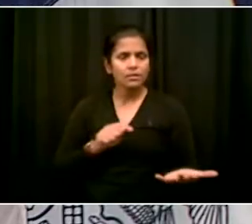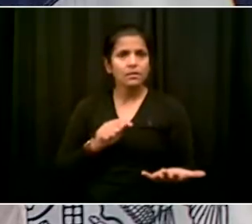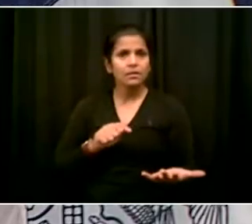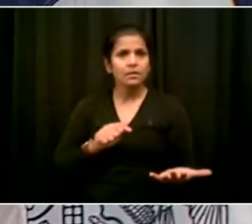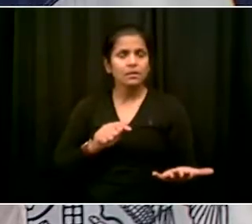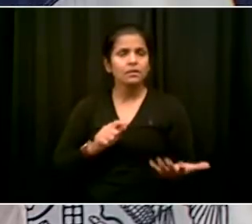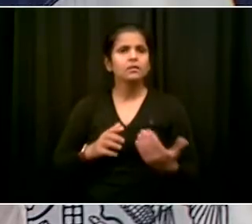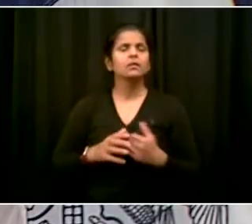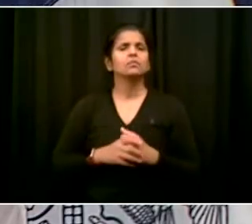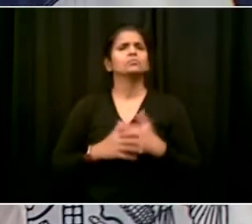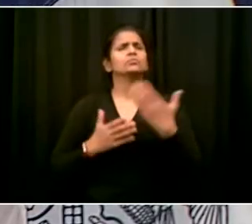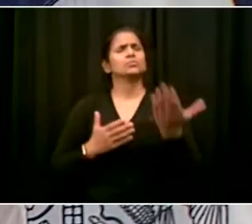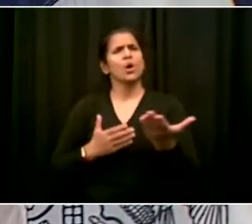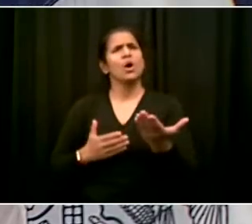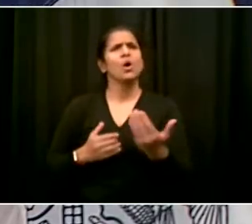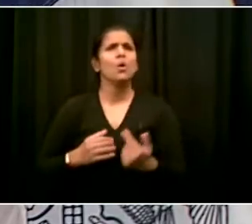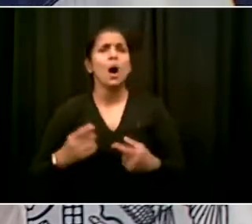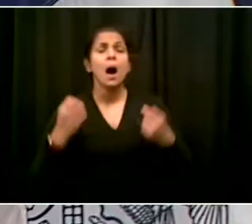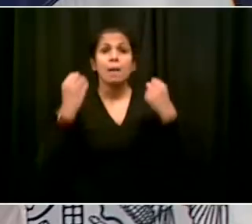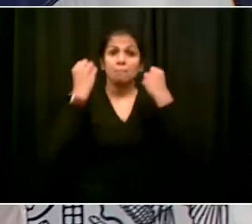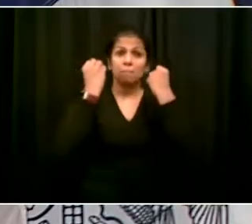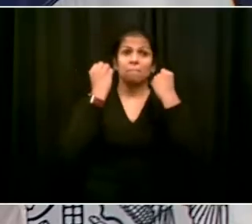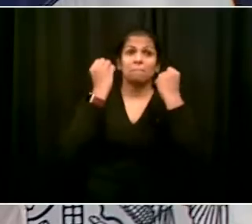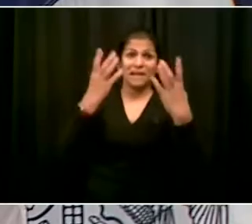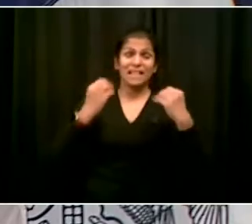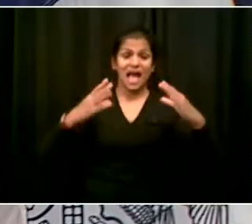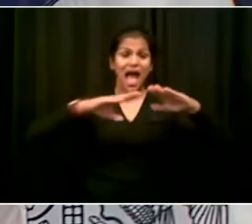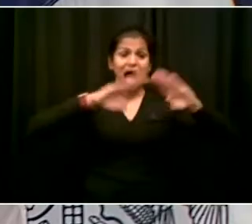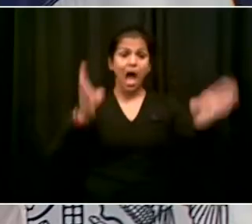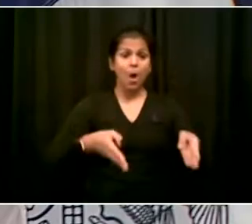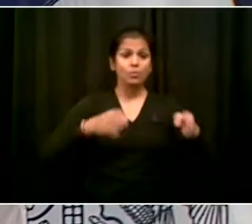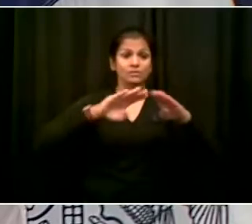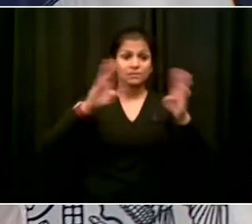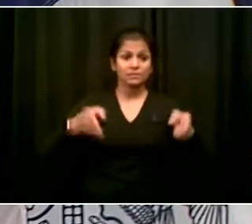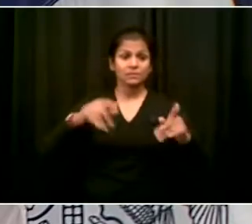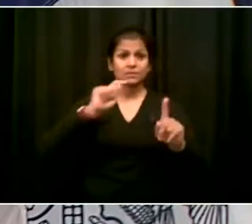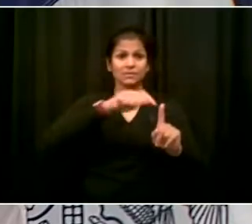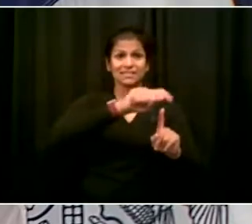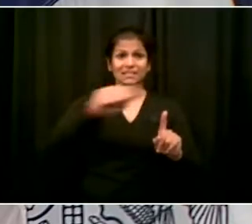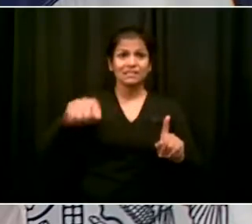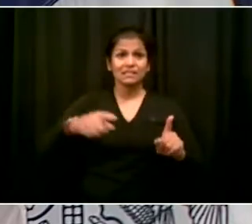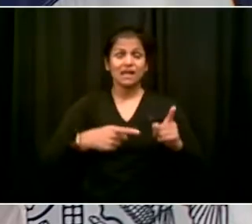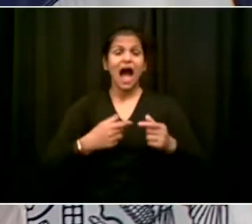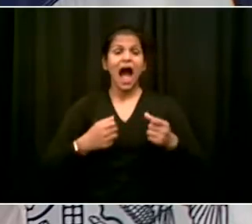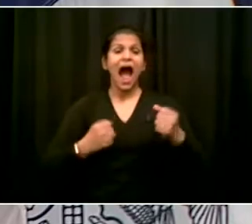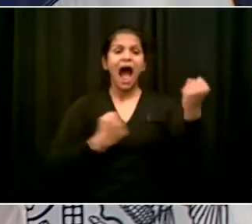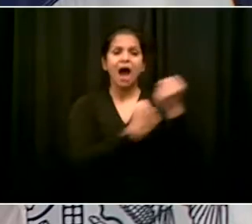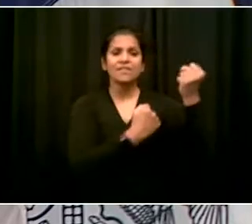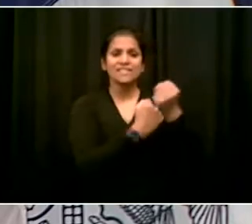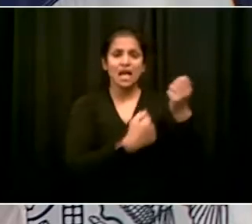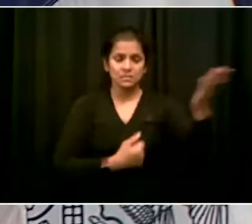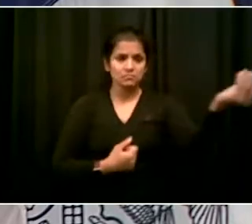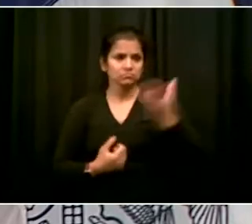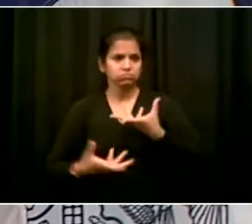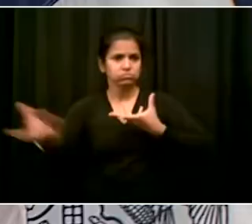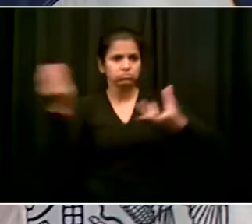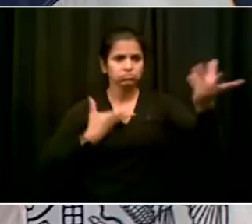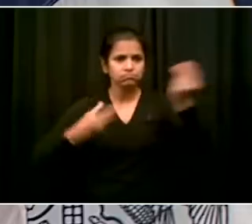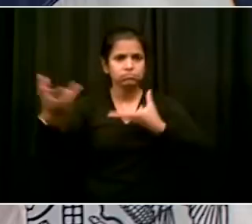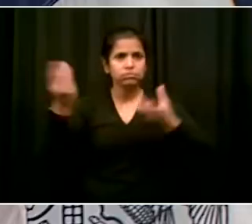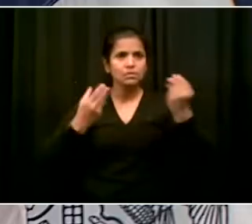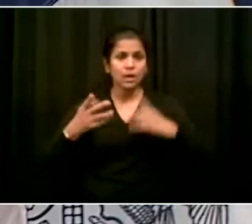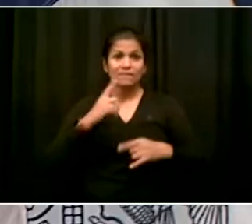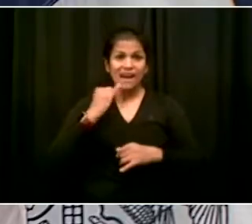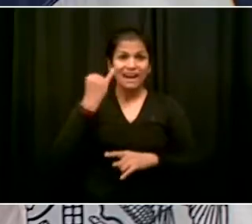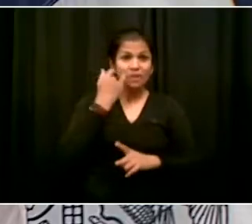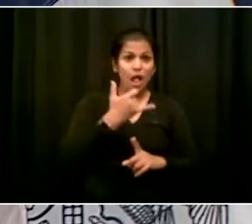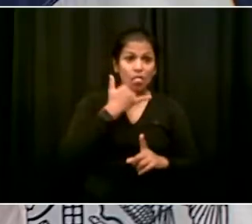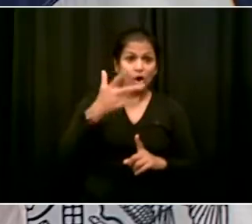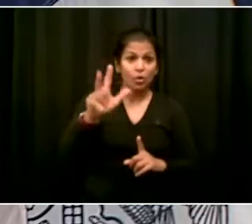VIOLATIONS BEING